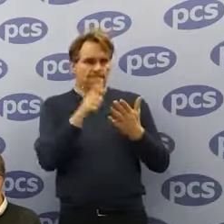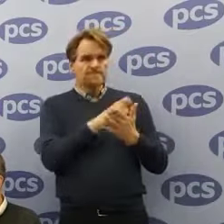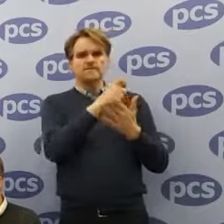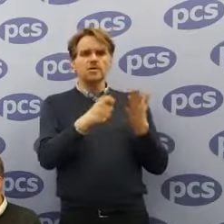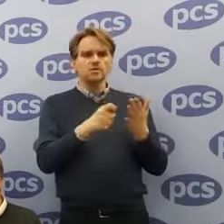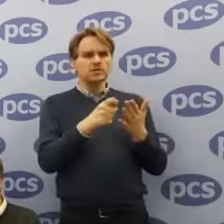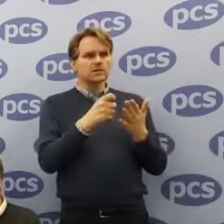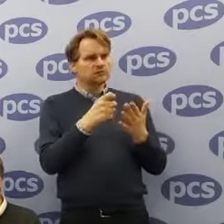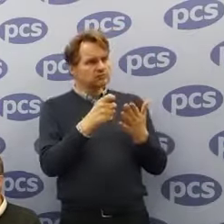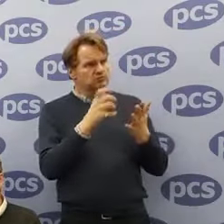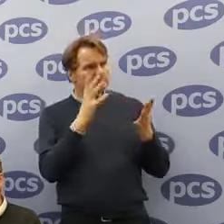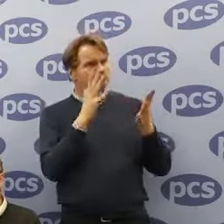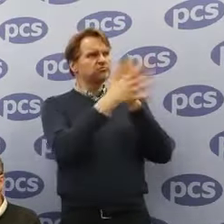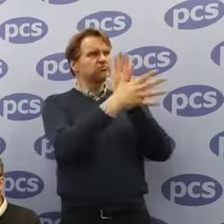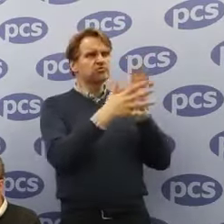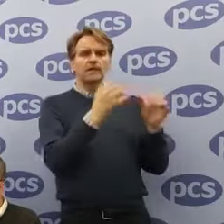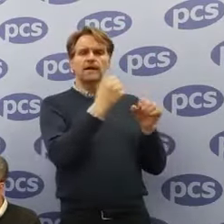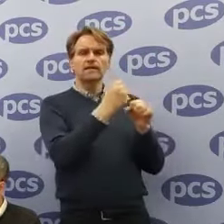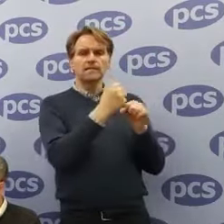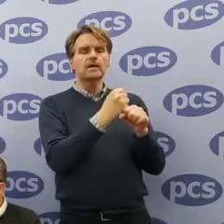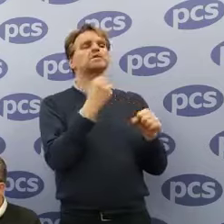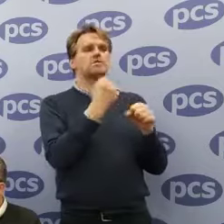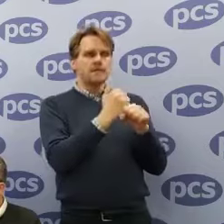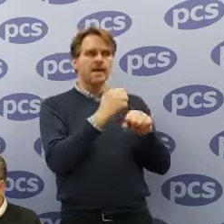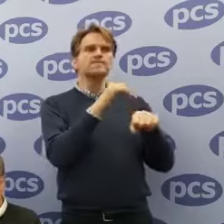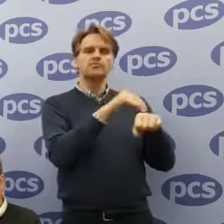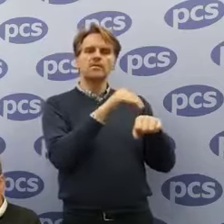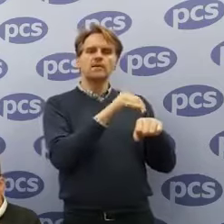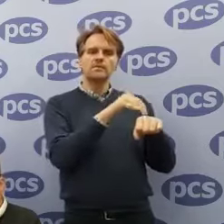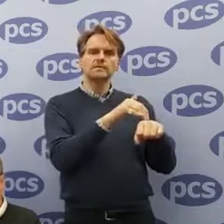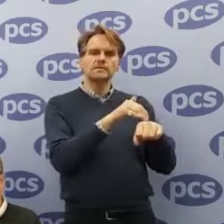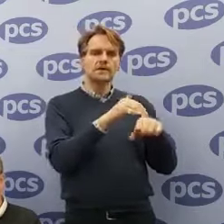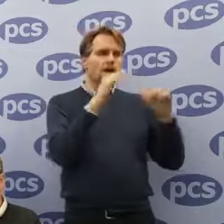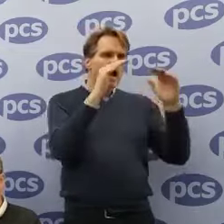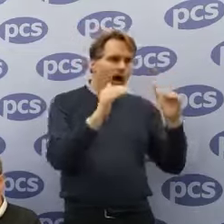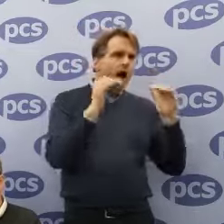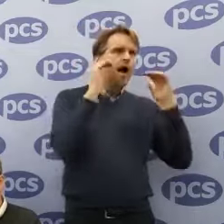the government as much problems as we can, in as many high-profile areas as we